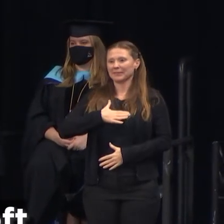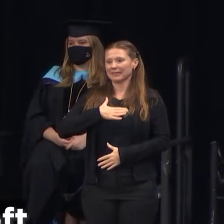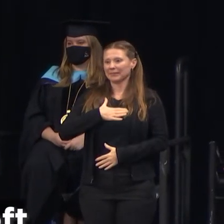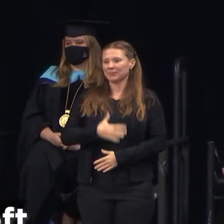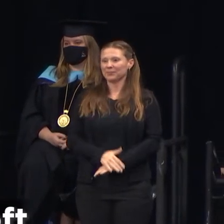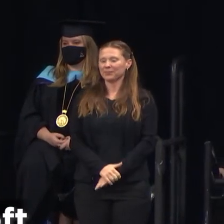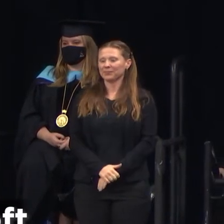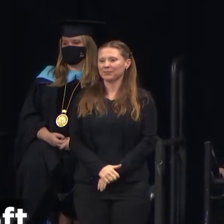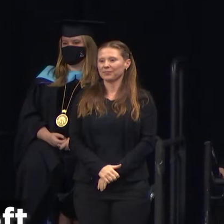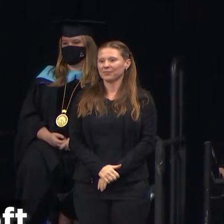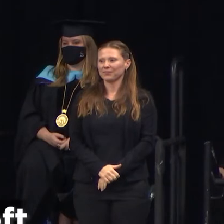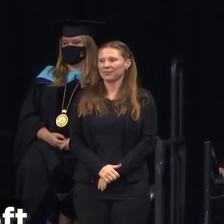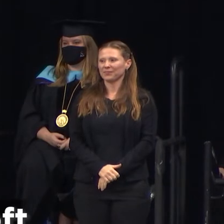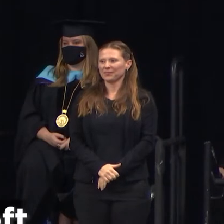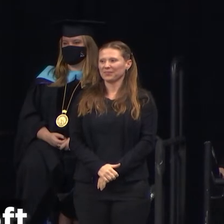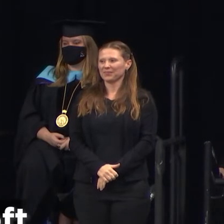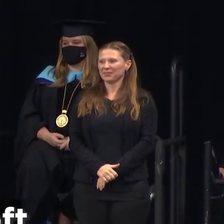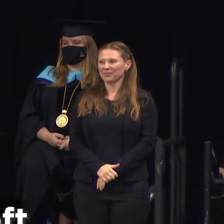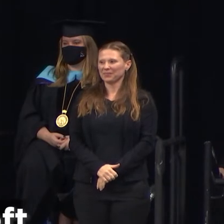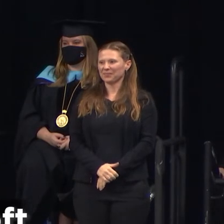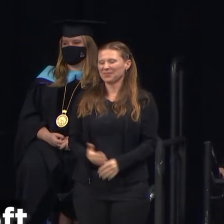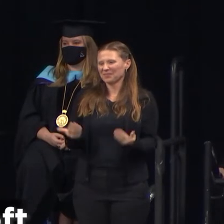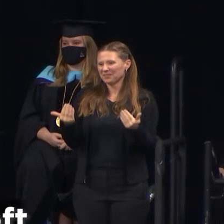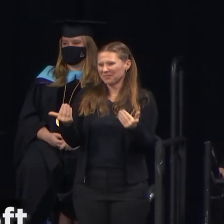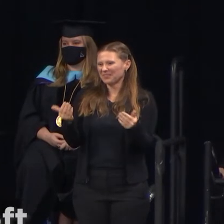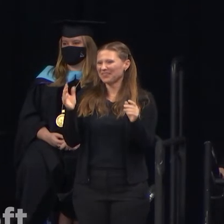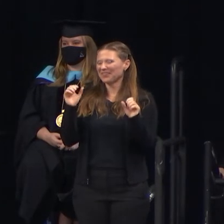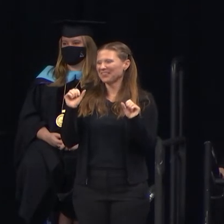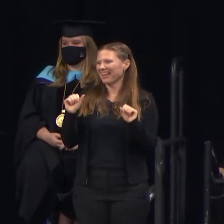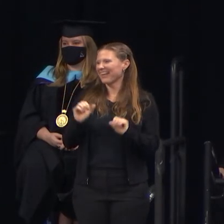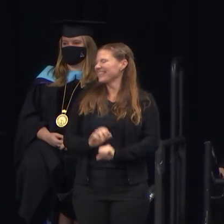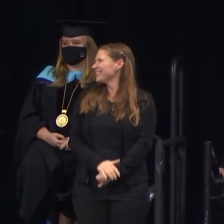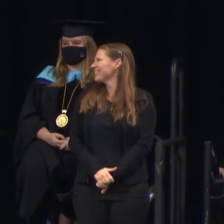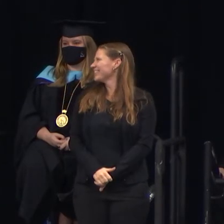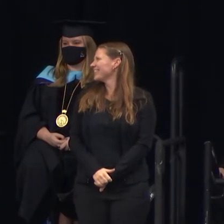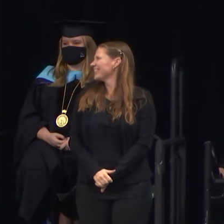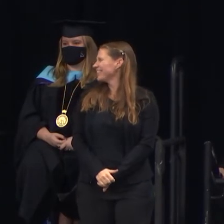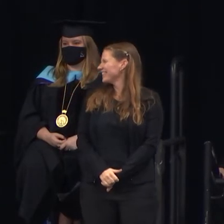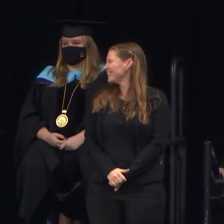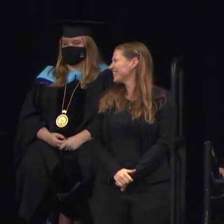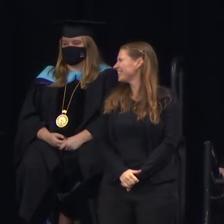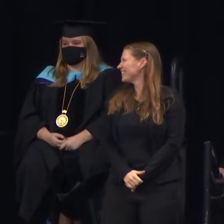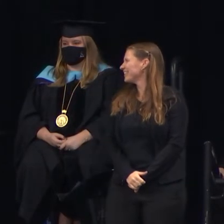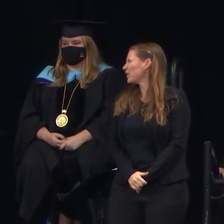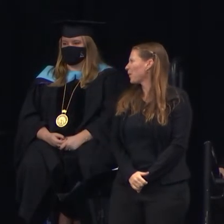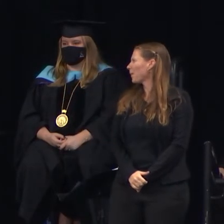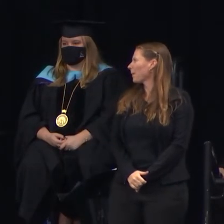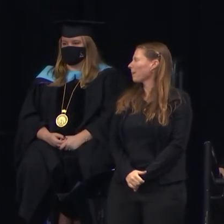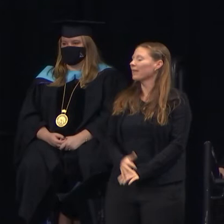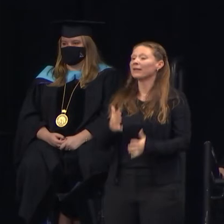No, really close your eyes. Okay. Then, take a deep breath.